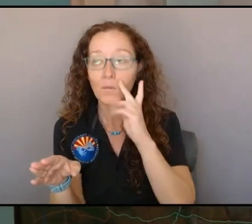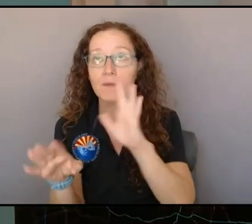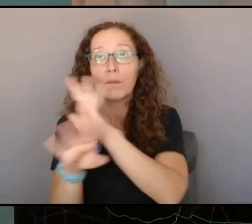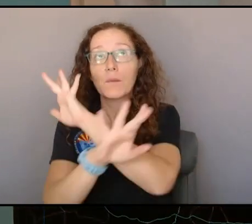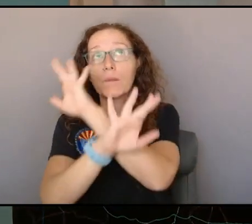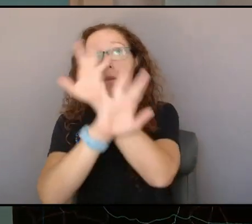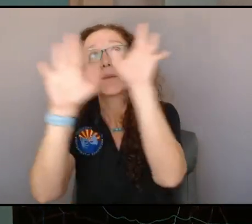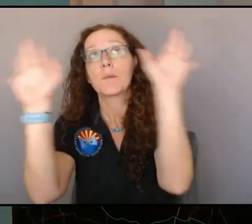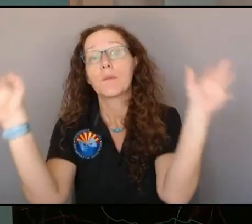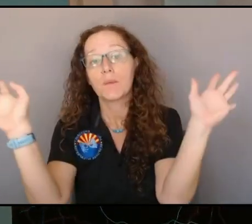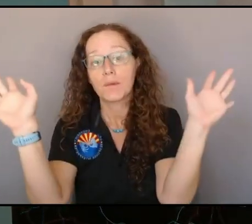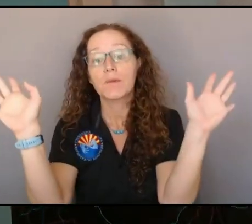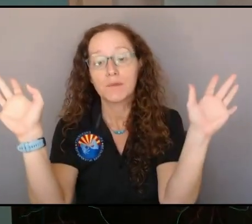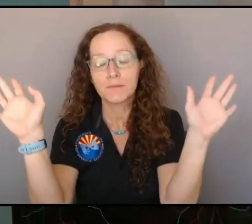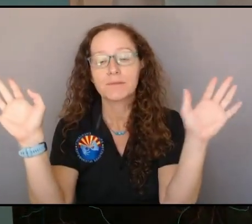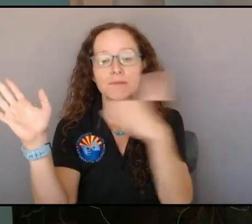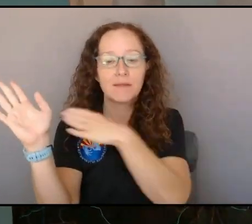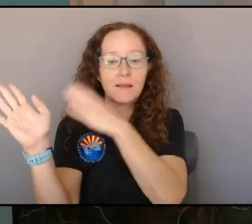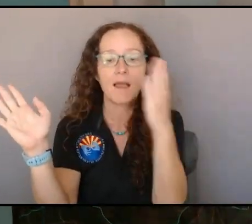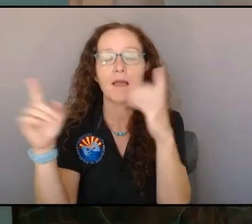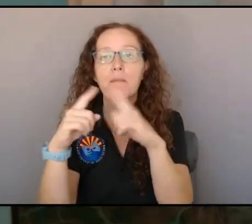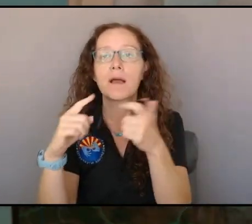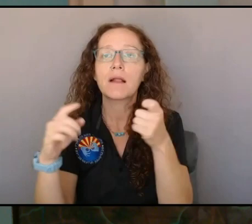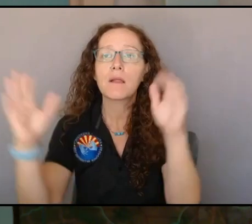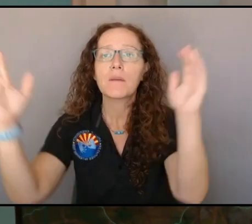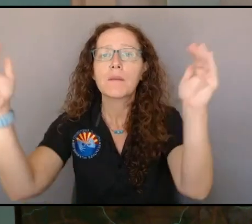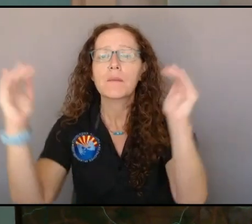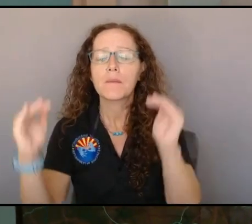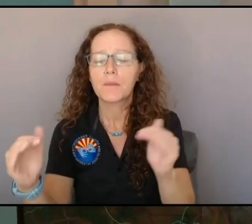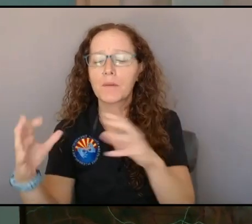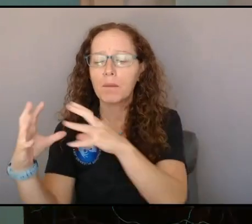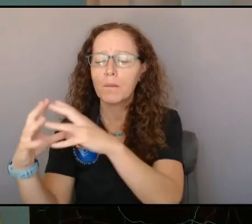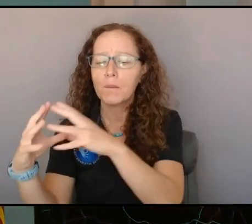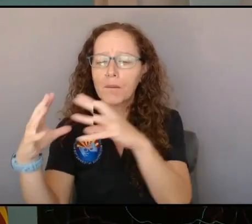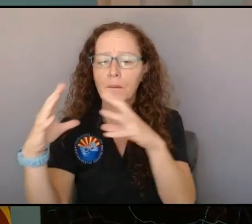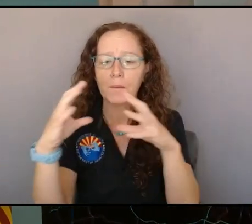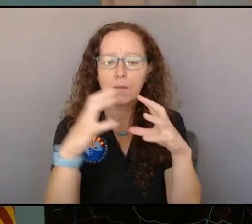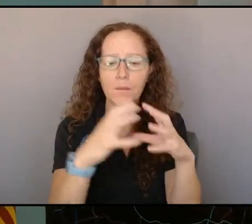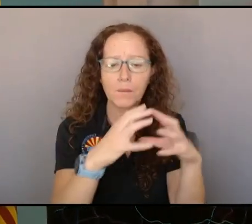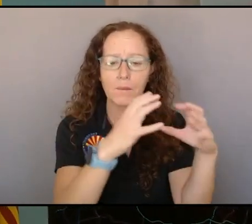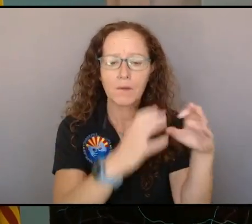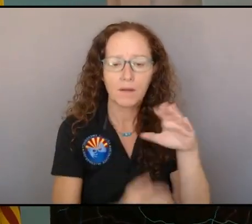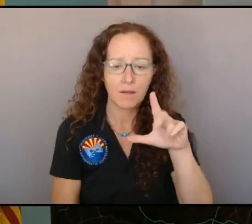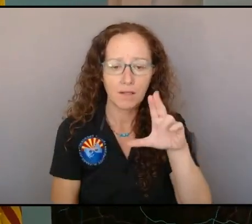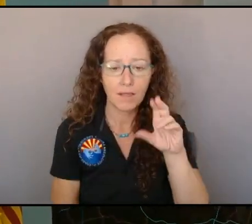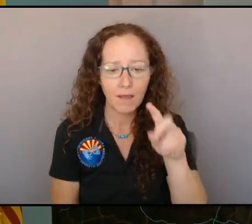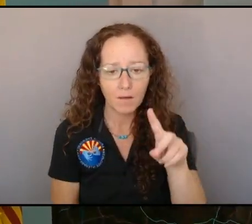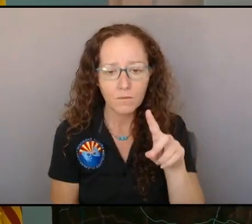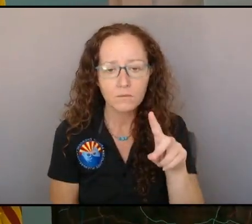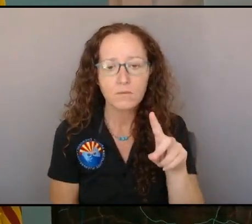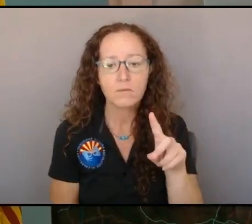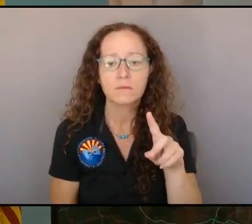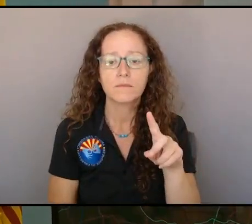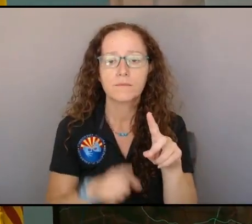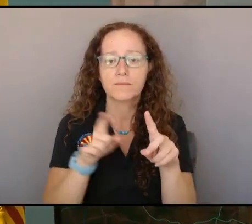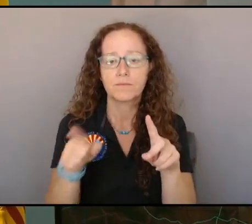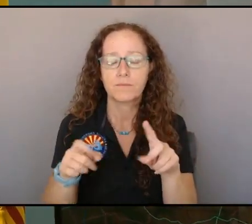across the eastern plains of New Mexico, and stacked up against the central mountain chain of New Mexico. If you